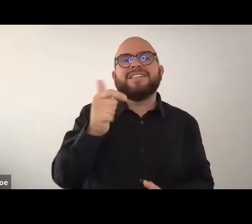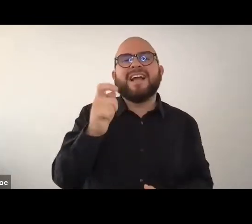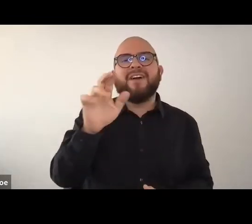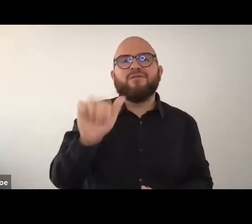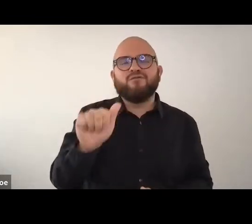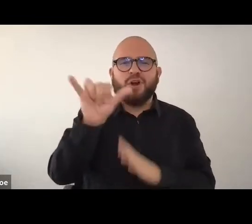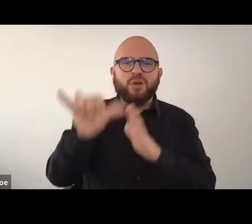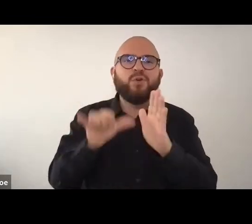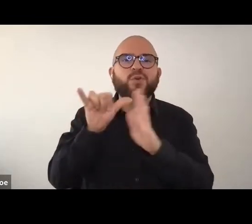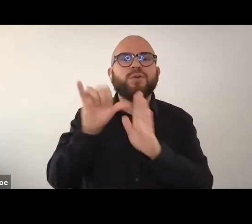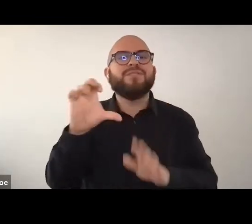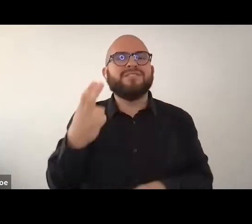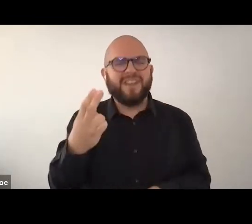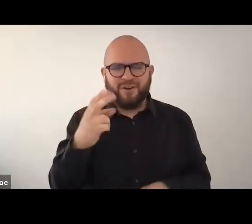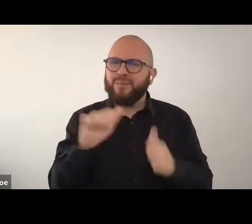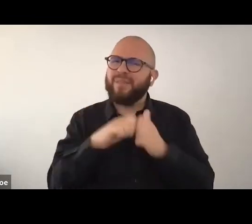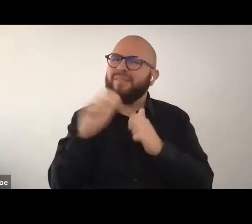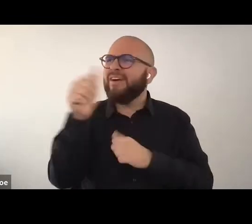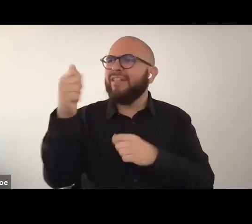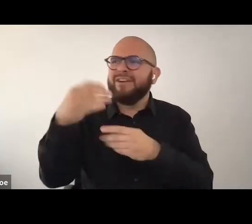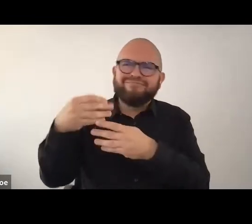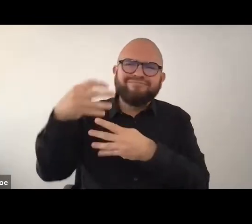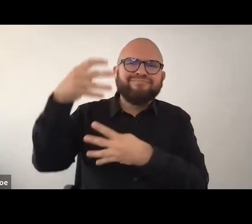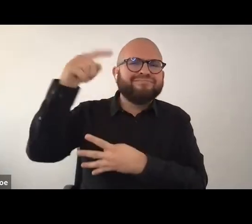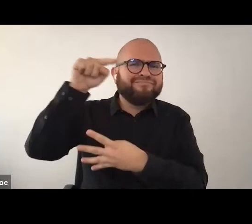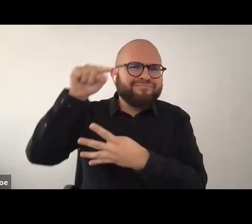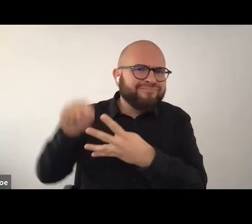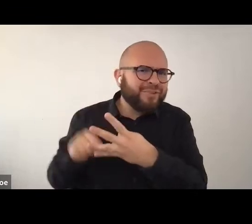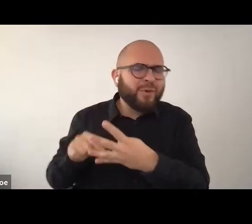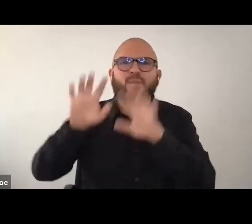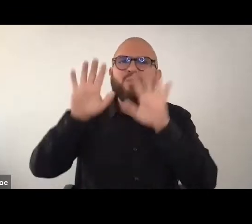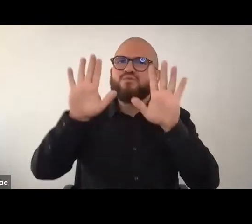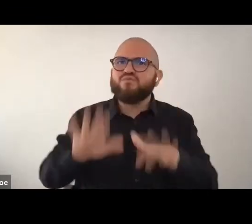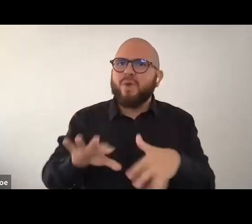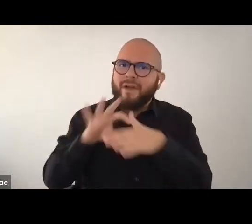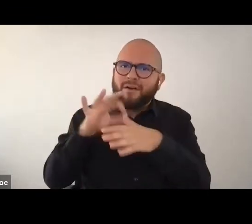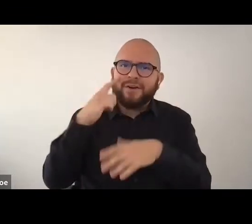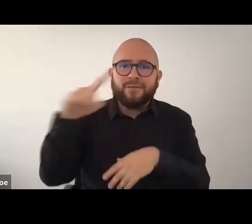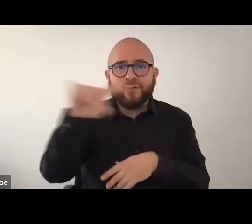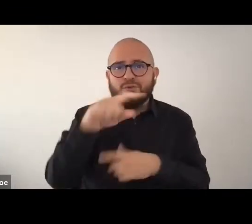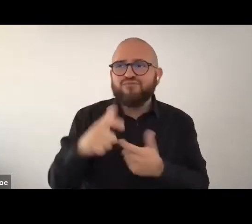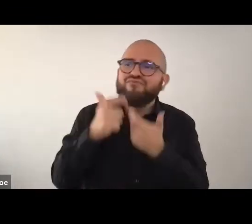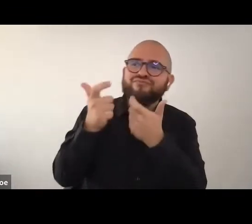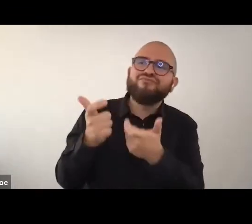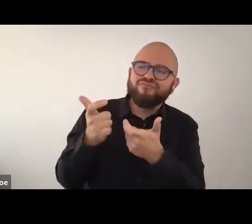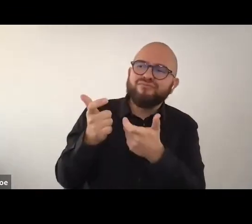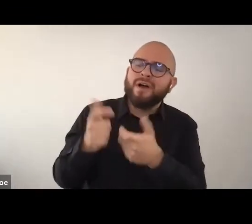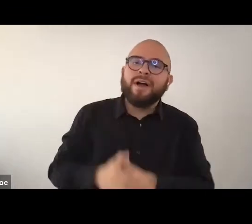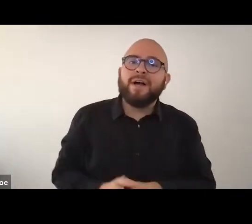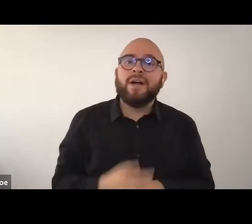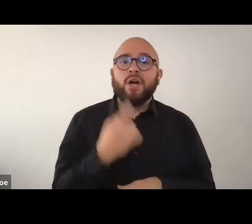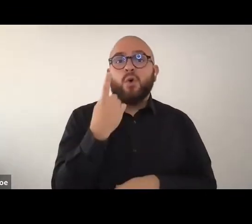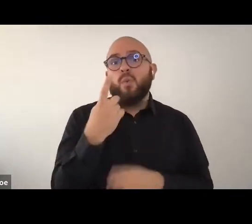along with a vast catalog of other great content. Okay, one of the purposes of the new commercials contract